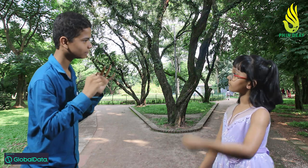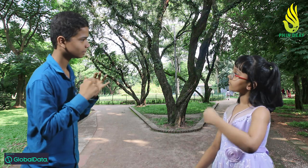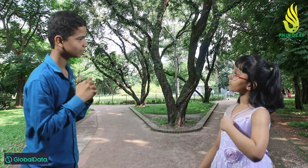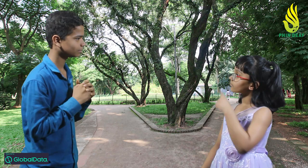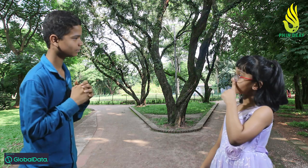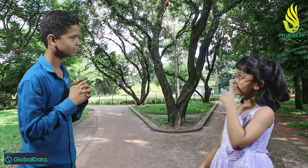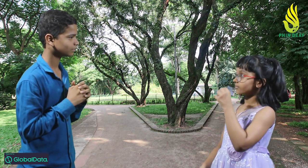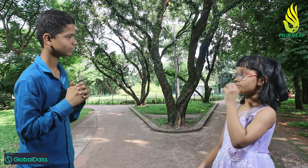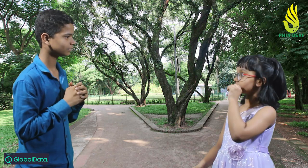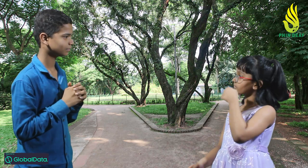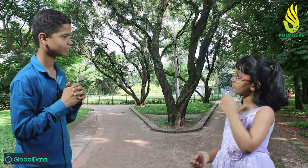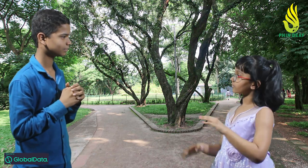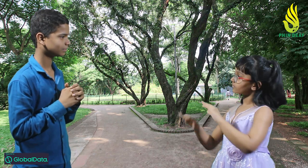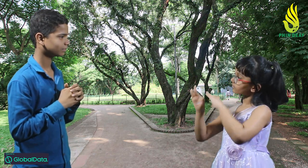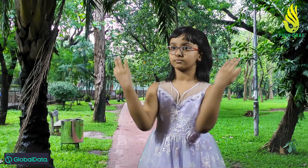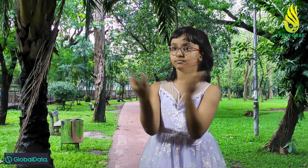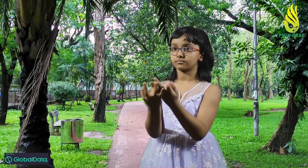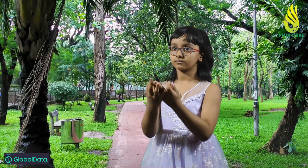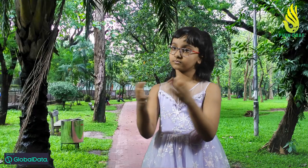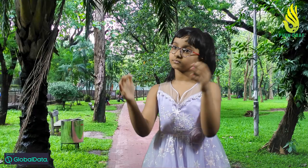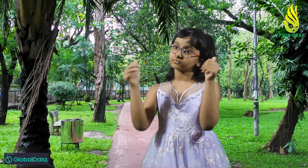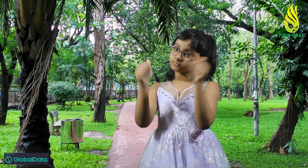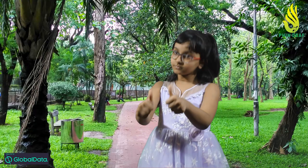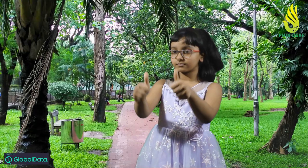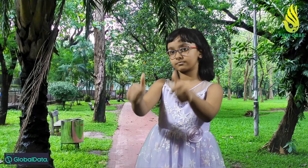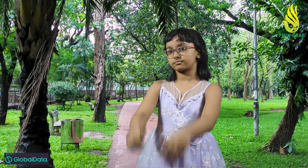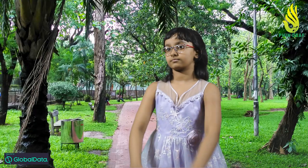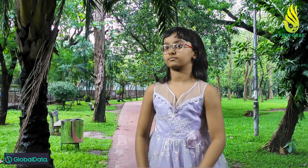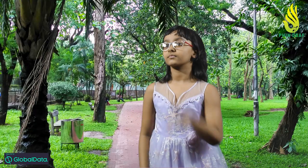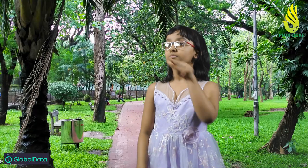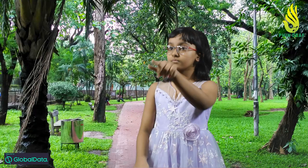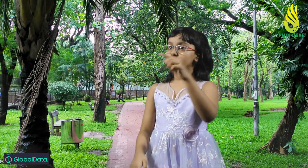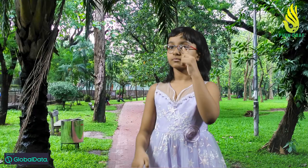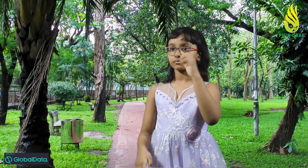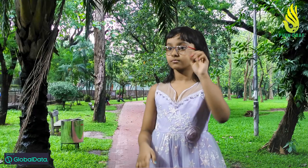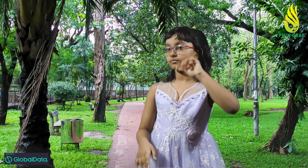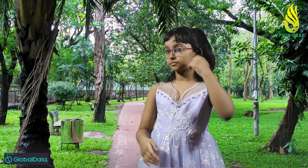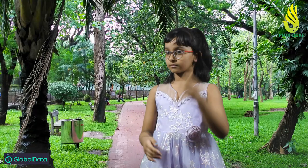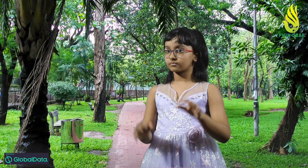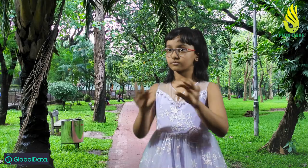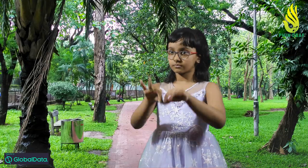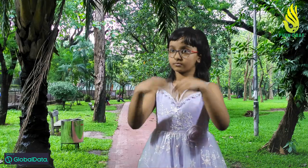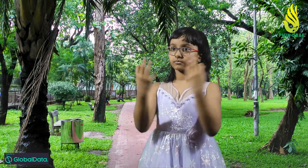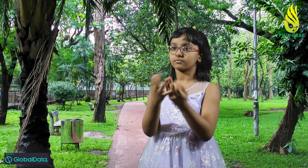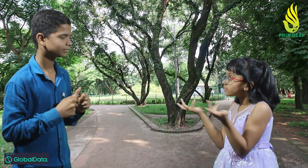My Mother, Father and all Family members are fine. And How are your Mother & Father all Family members?